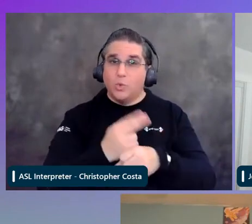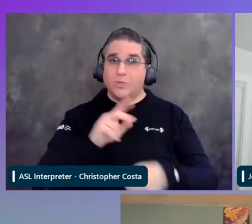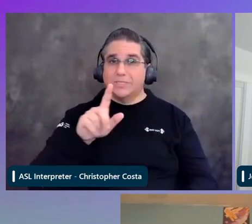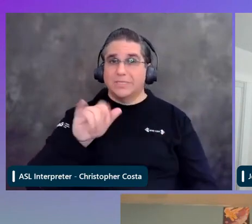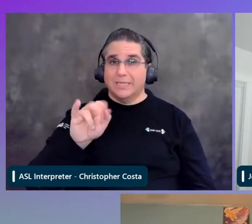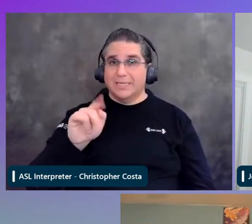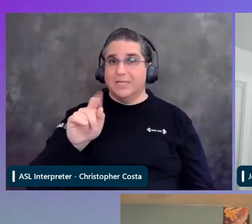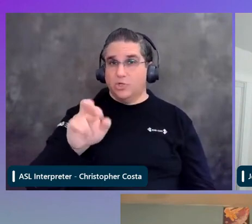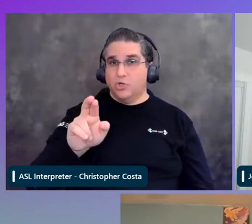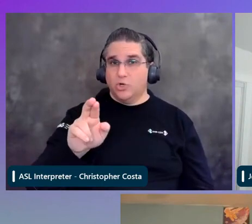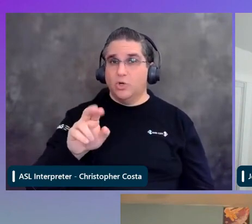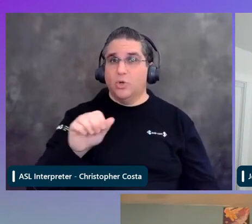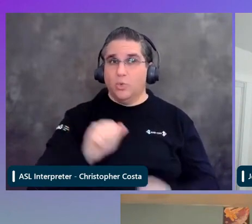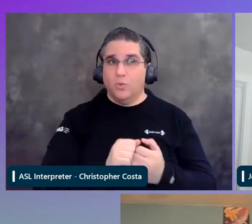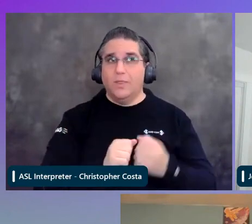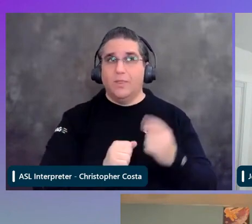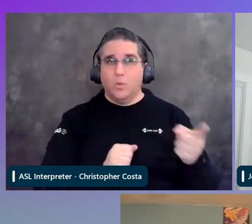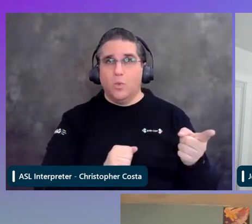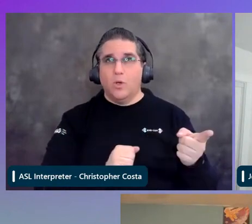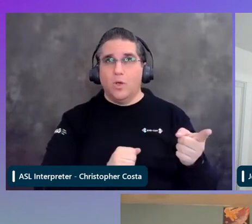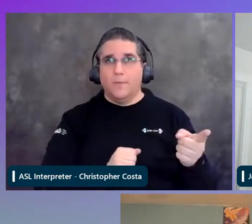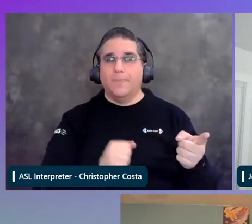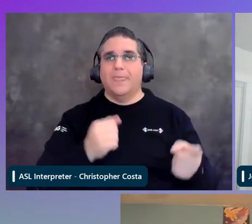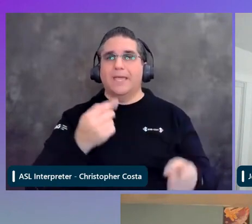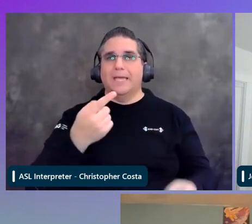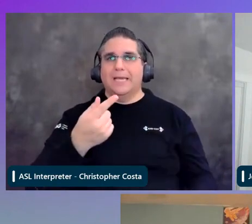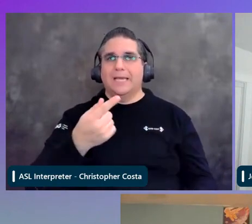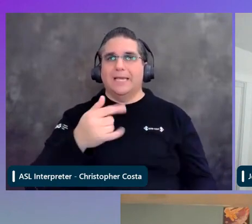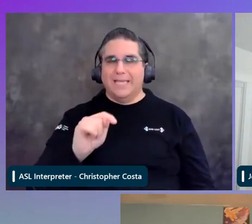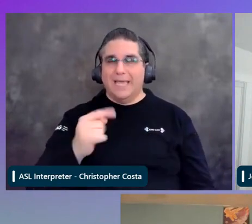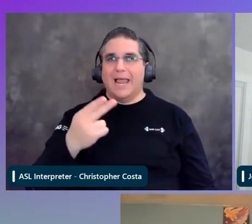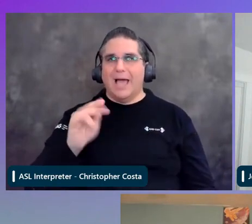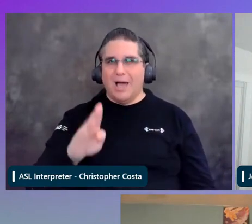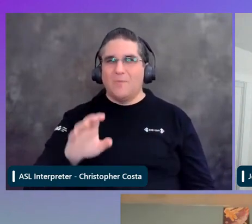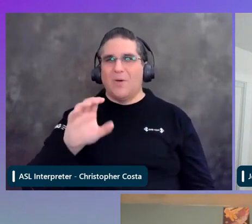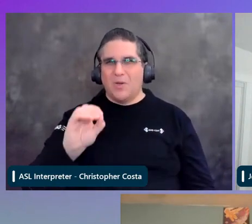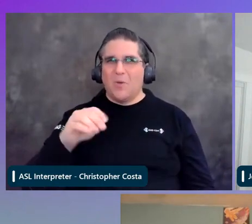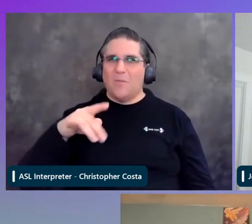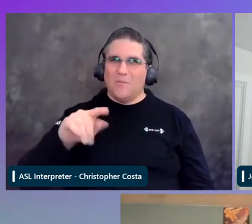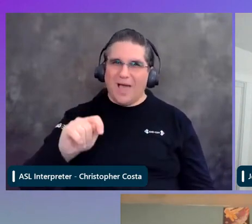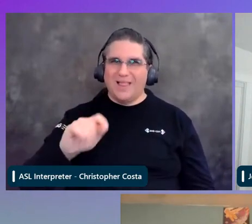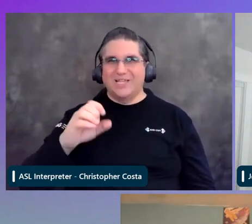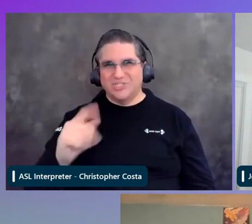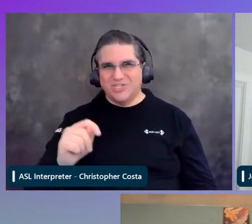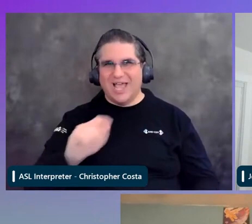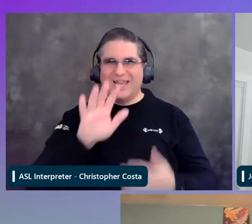your copilot. Um, I should say GitHub copilot chat interface.